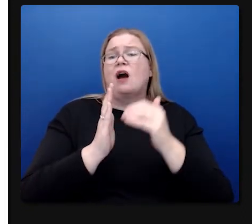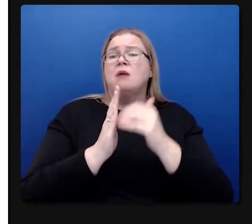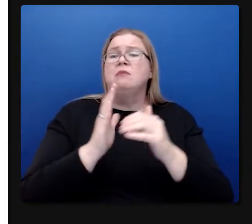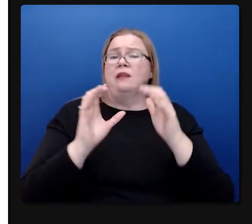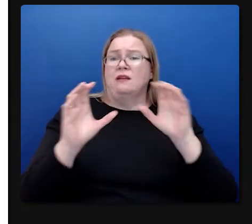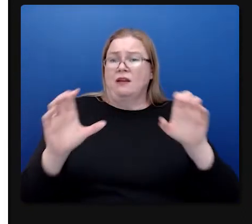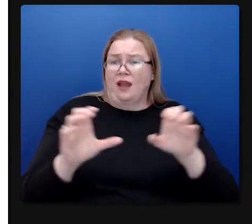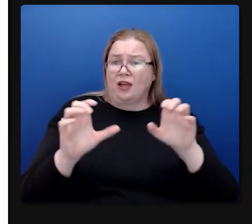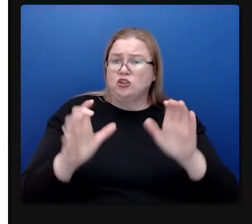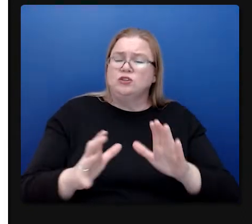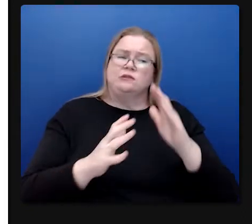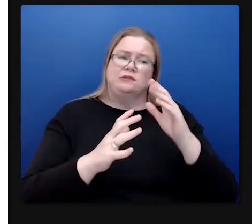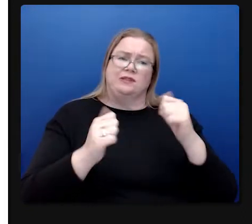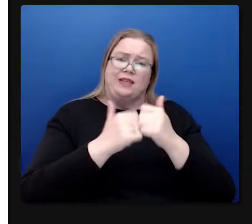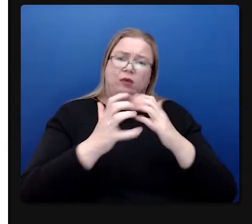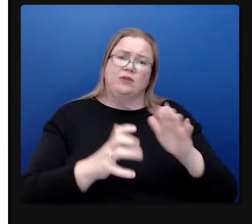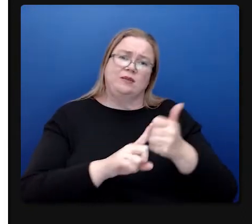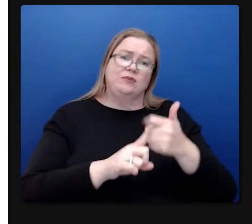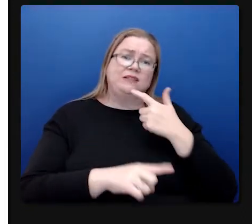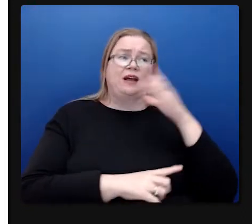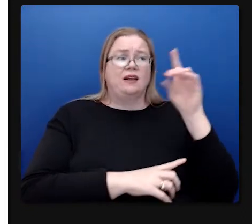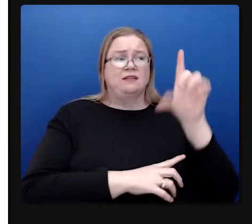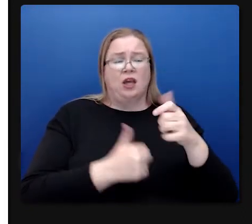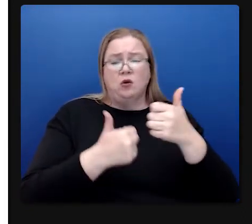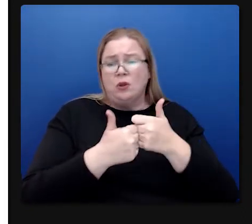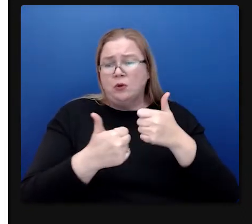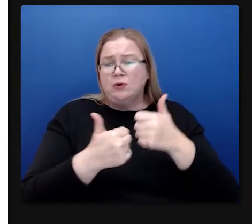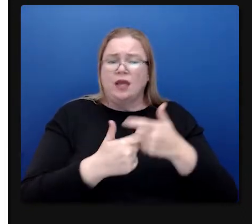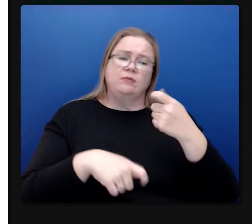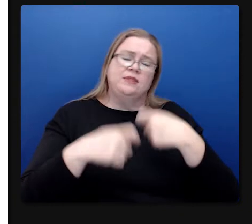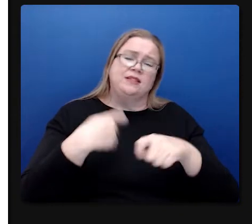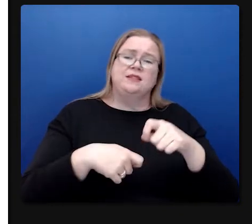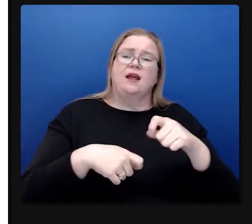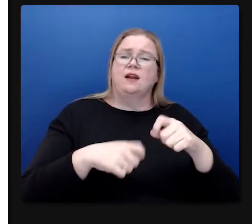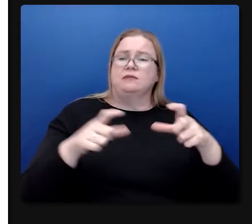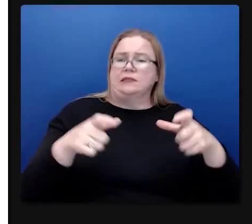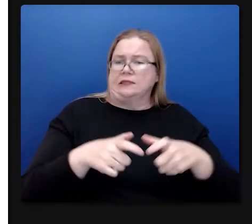listed by gamers. Whether it's downloading games instead of using physical discs,